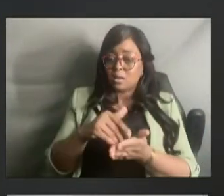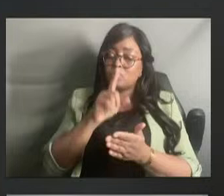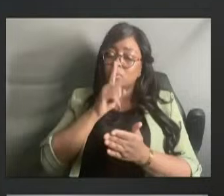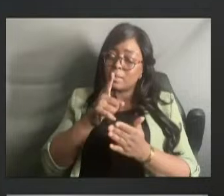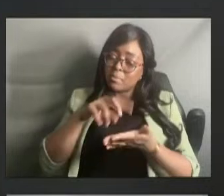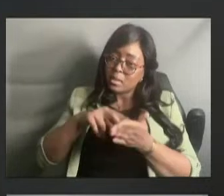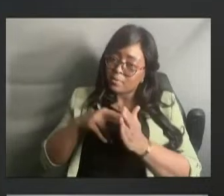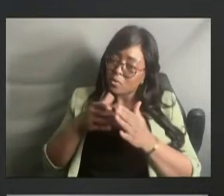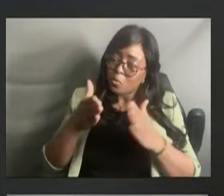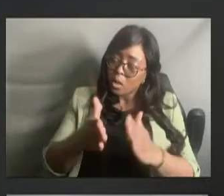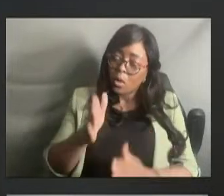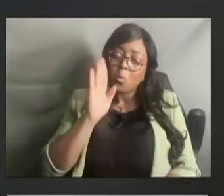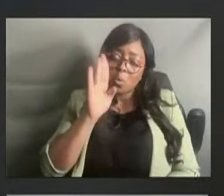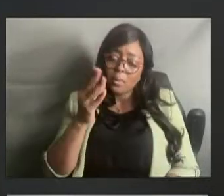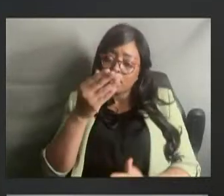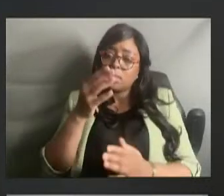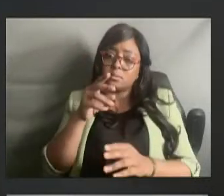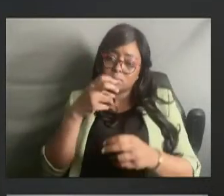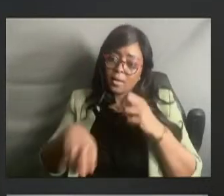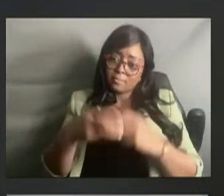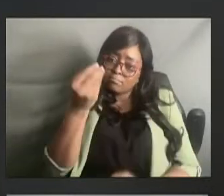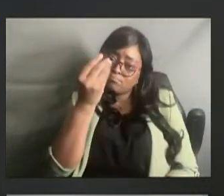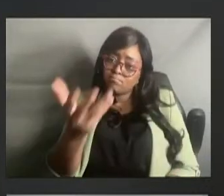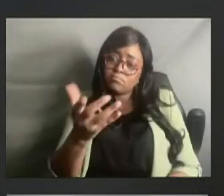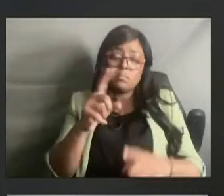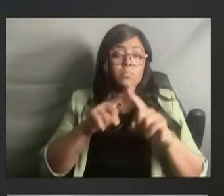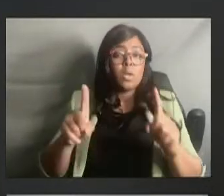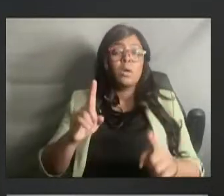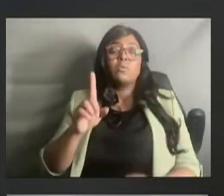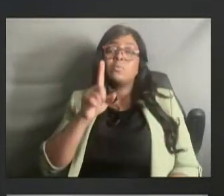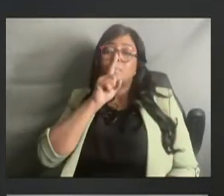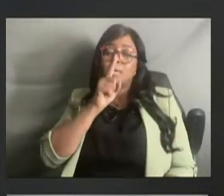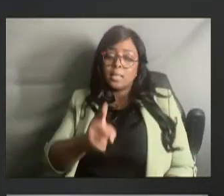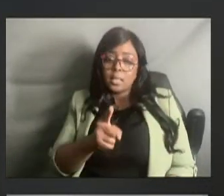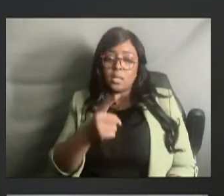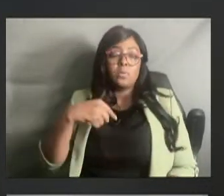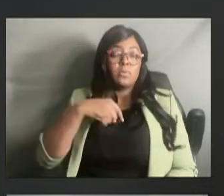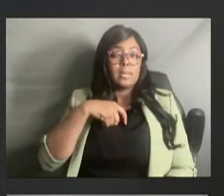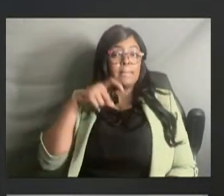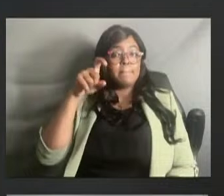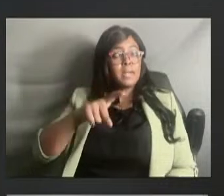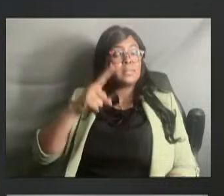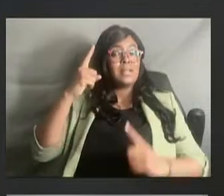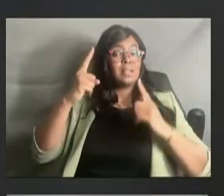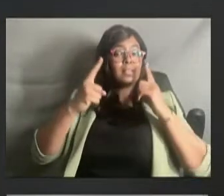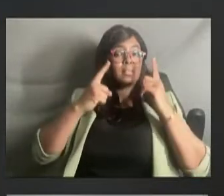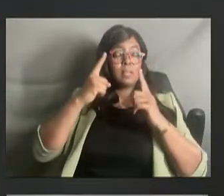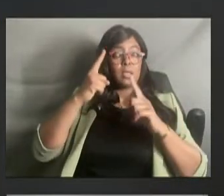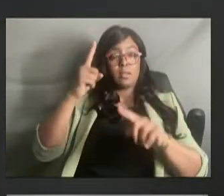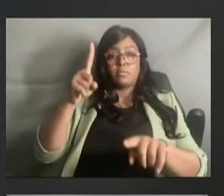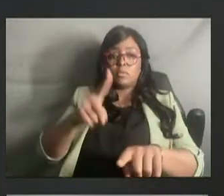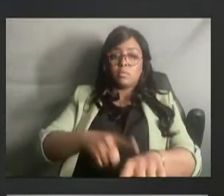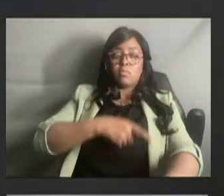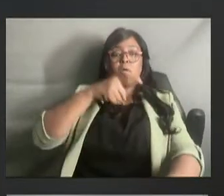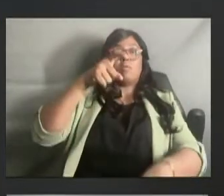revisit this budget again in very meaningful ways. And it